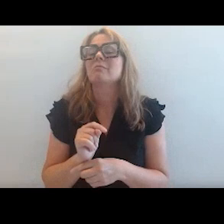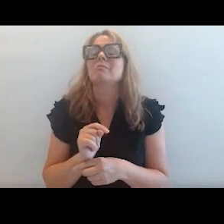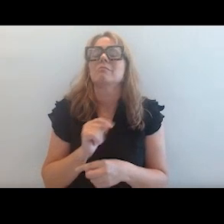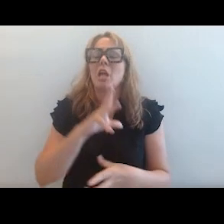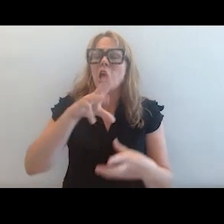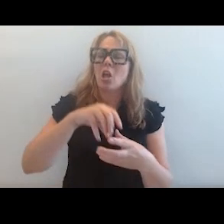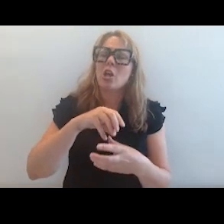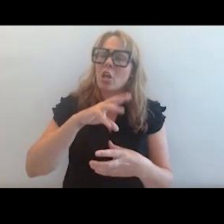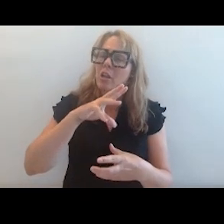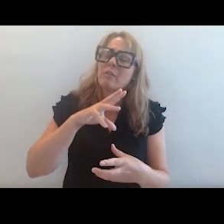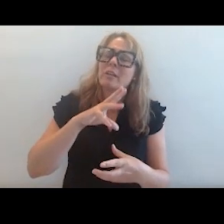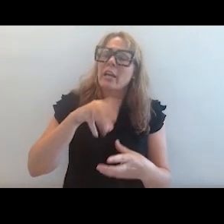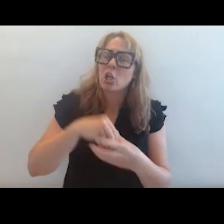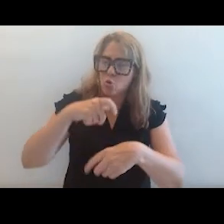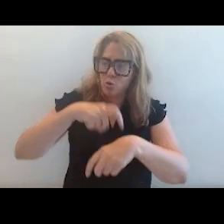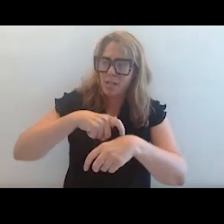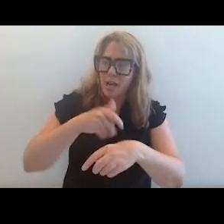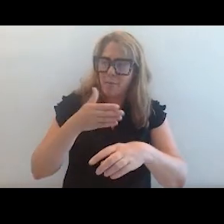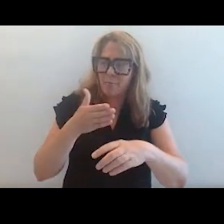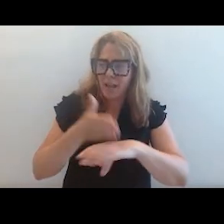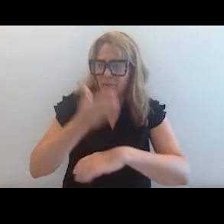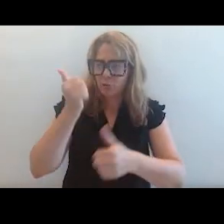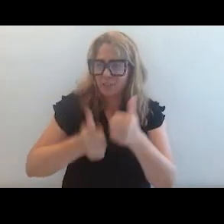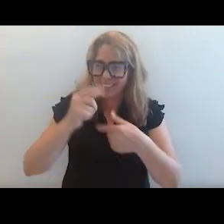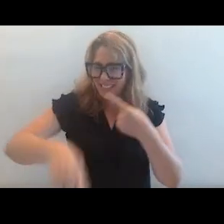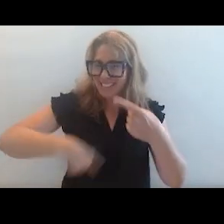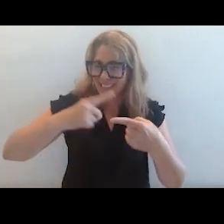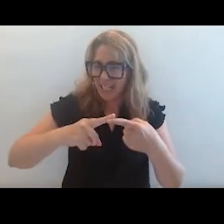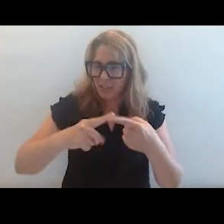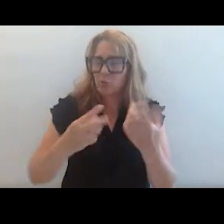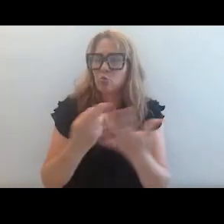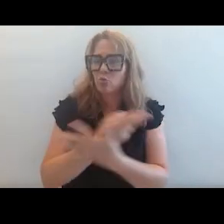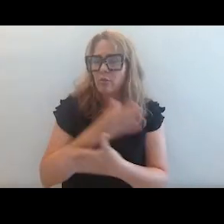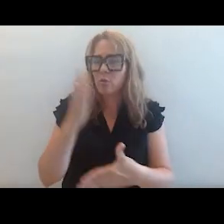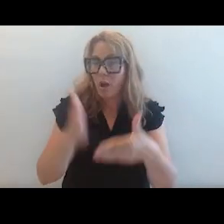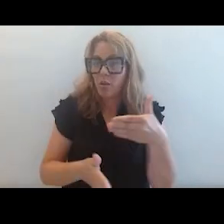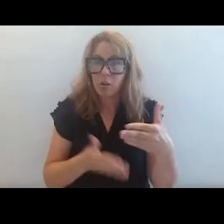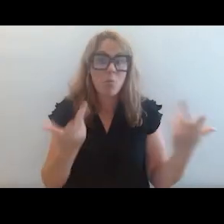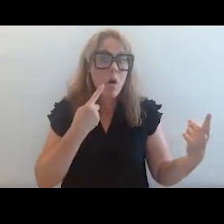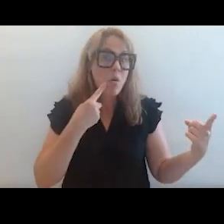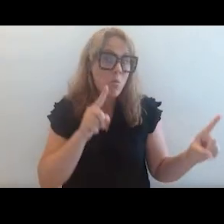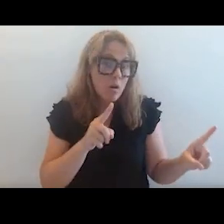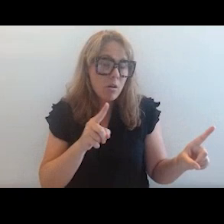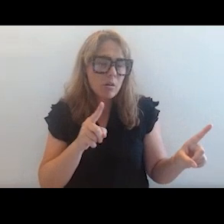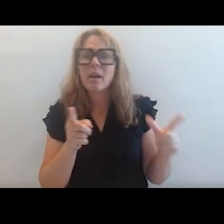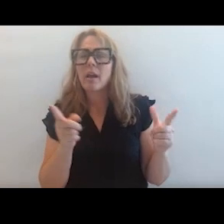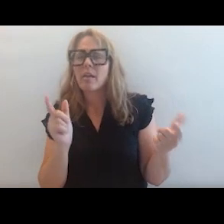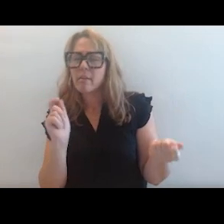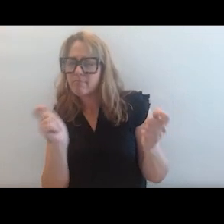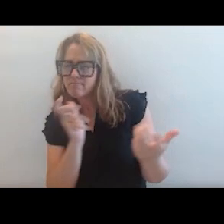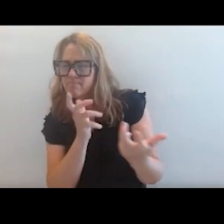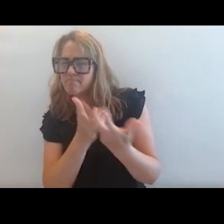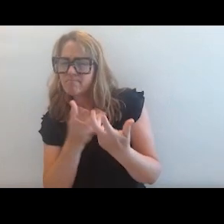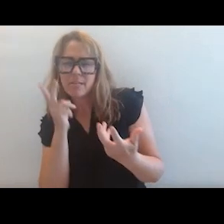after each cycle to review outcomes. Look at what worked and tweak your content. That’s what makes